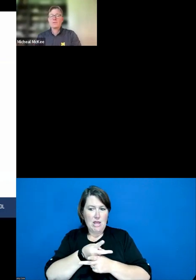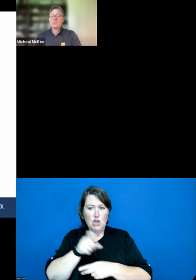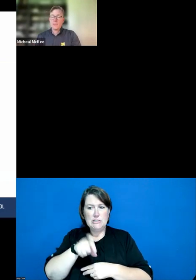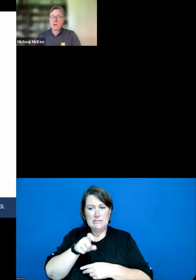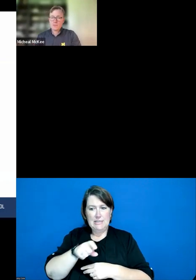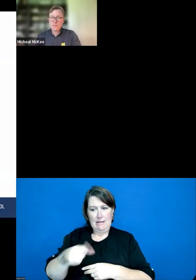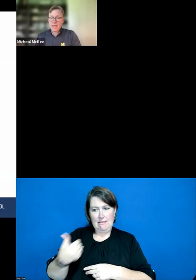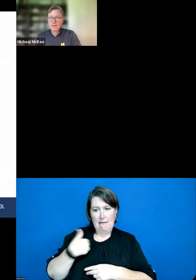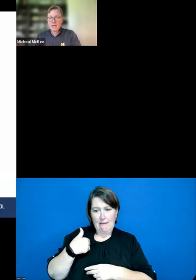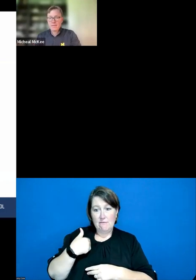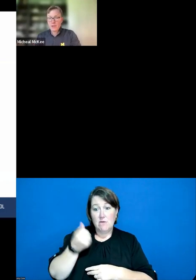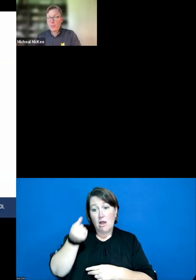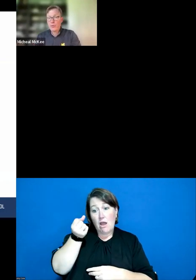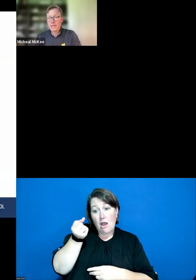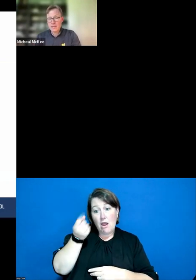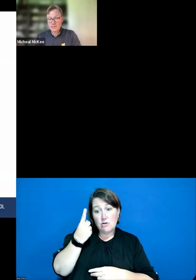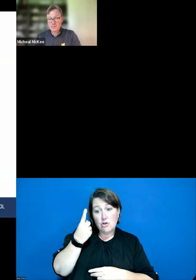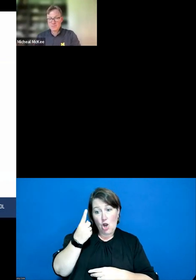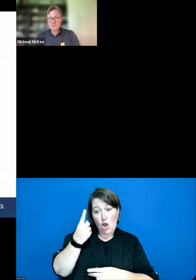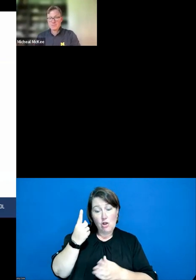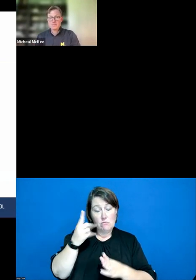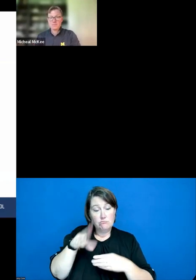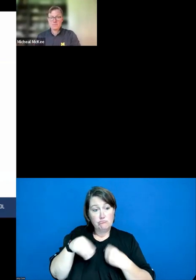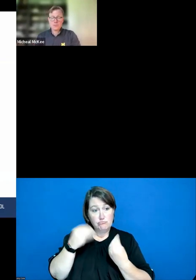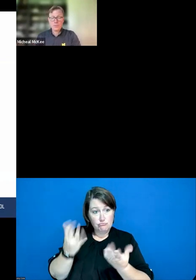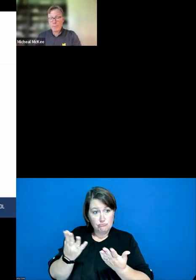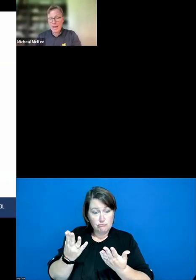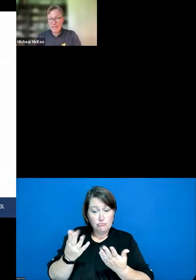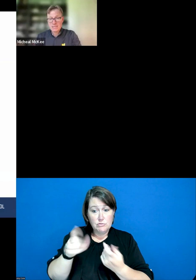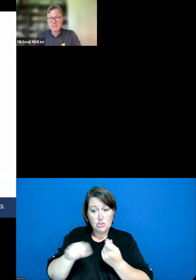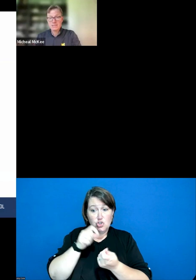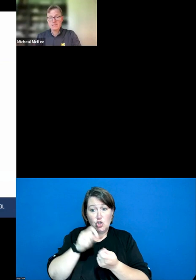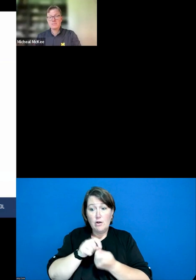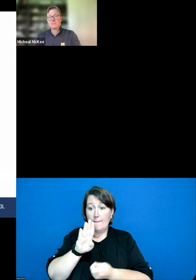Understand that they're bringing certain biases.